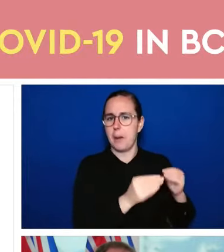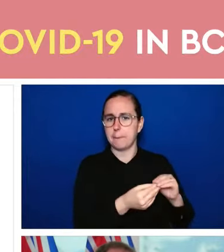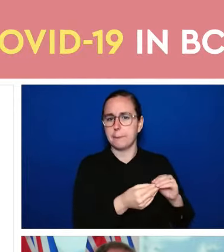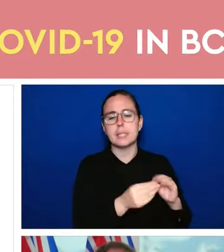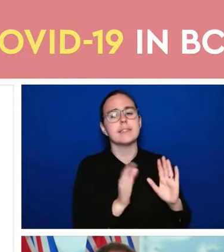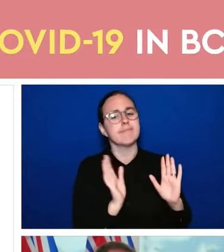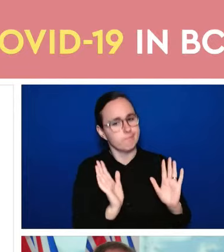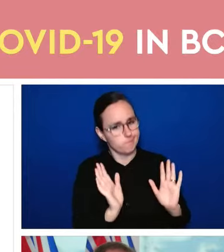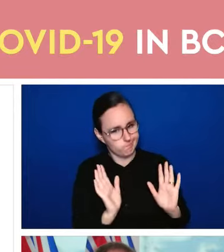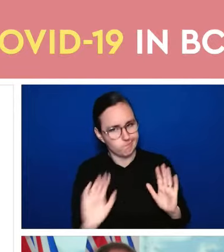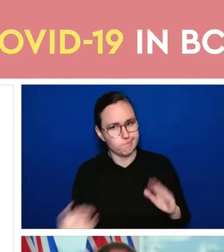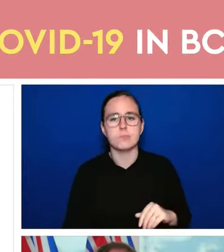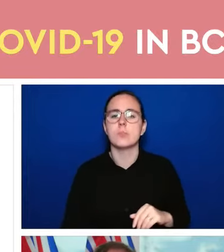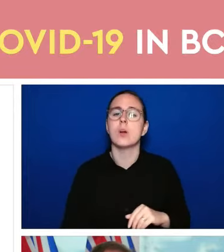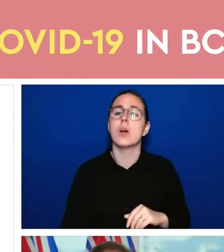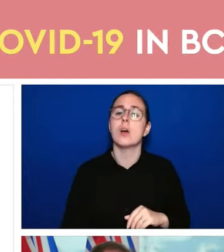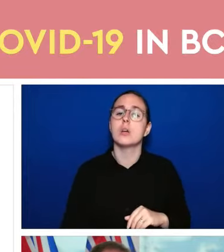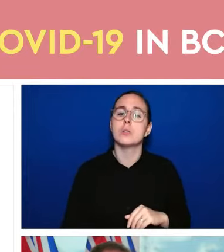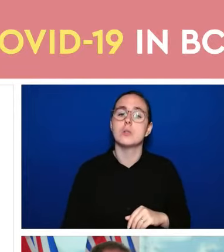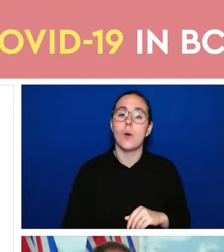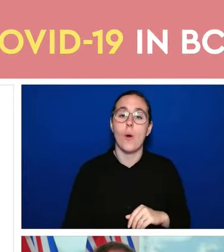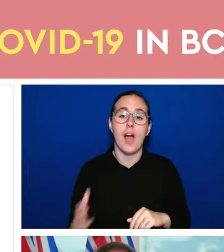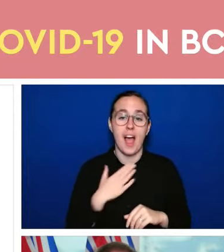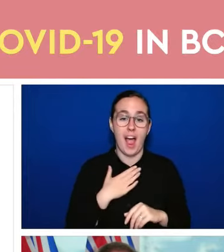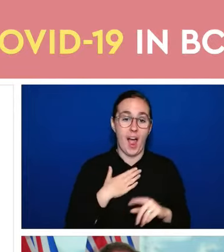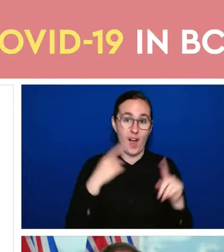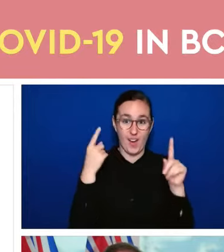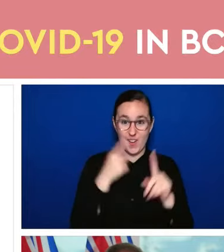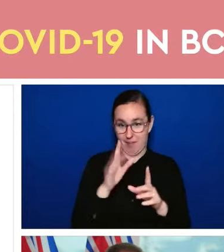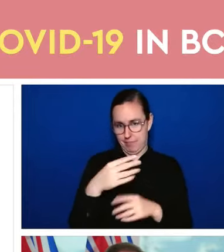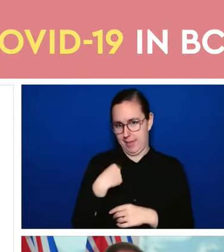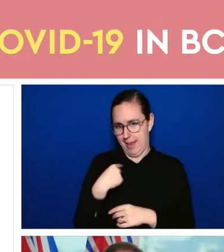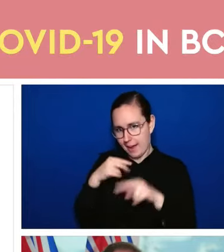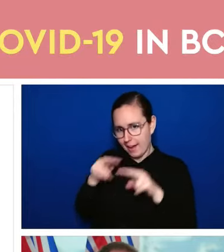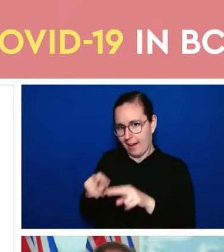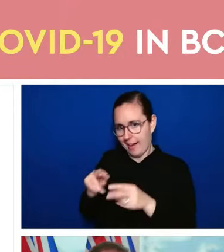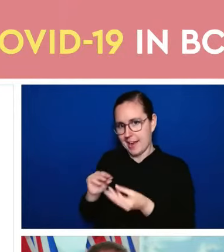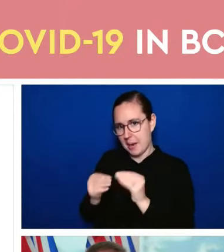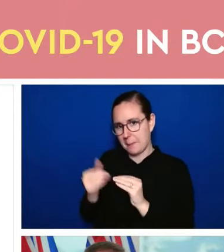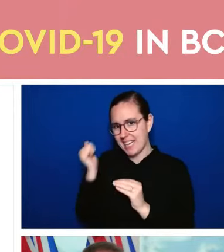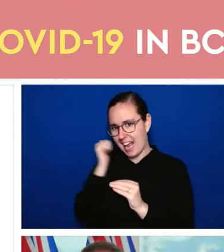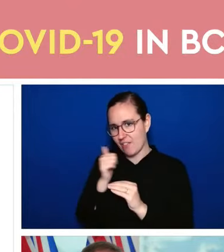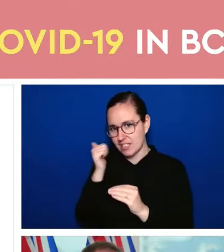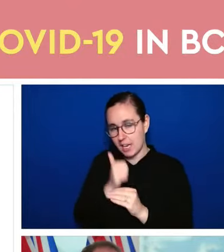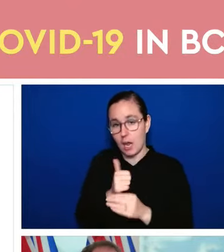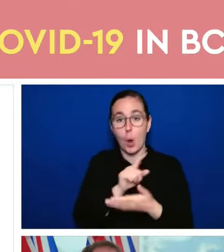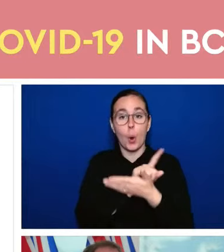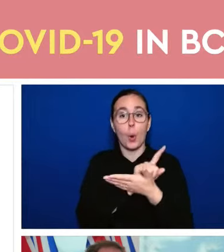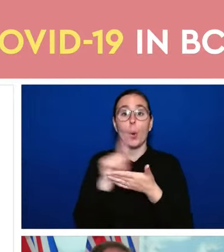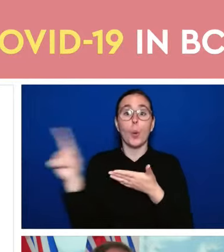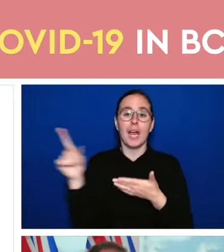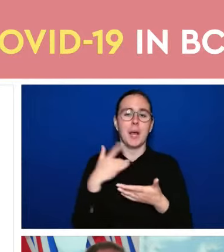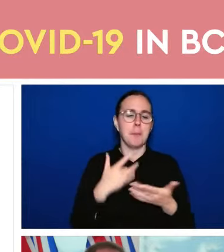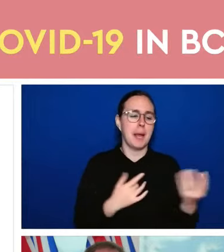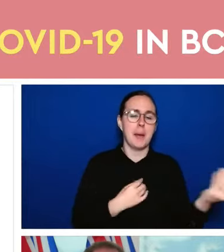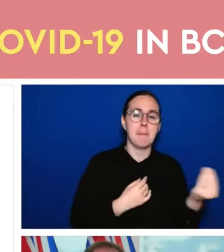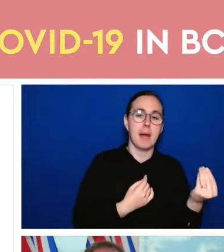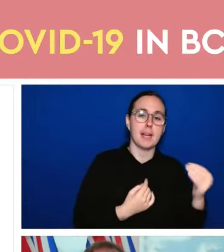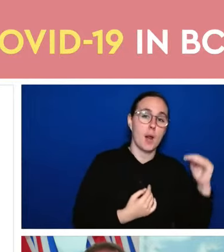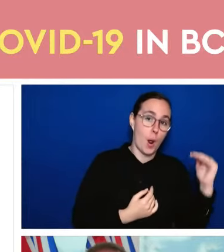at those numbers as I do every day. With the course of a week they tend to go from lower on Monday. The higher later in the